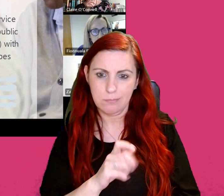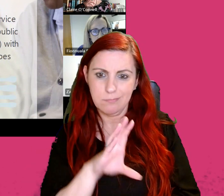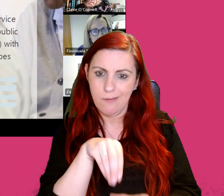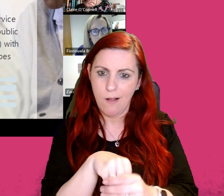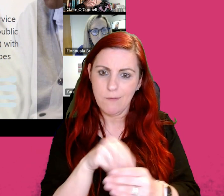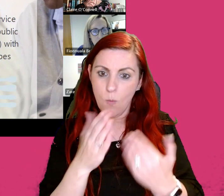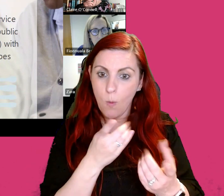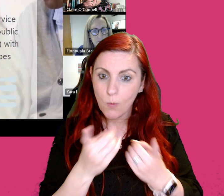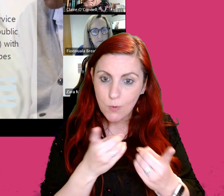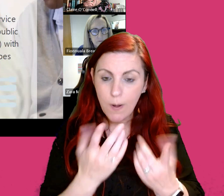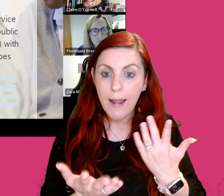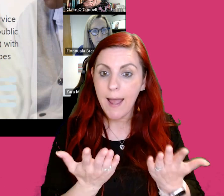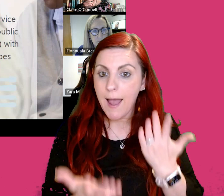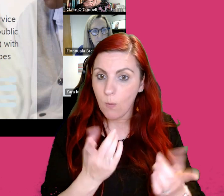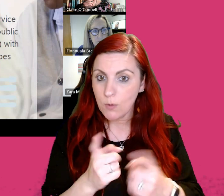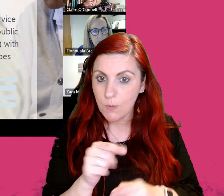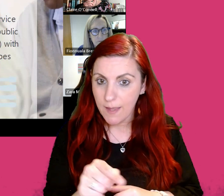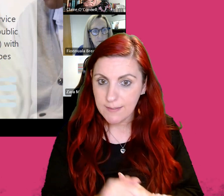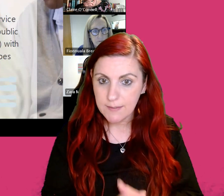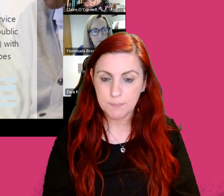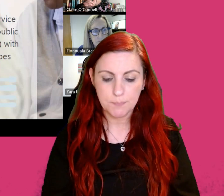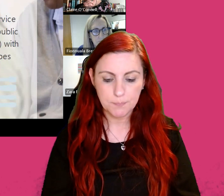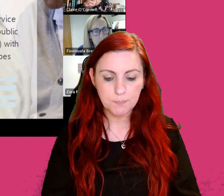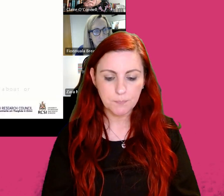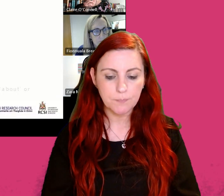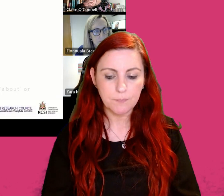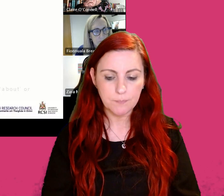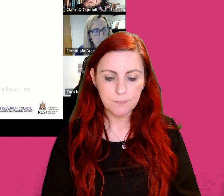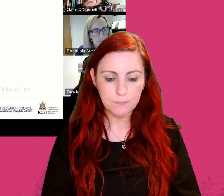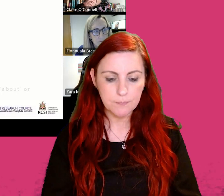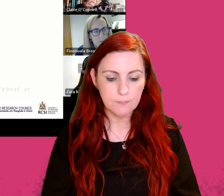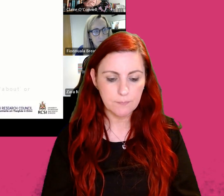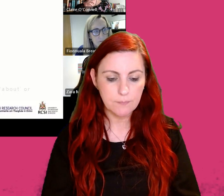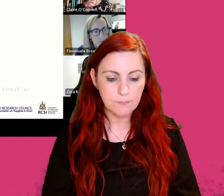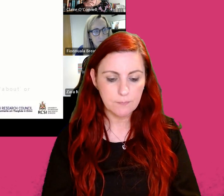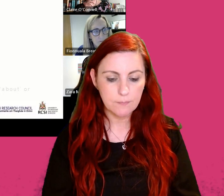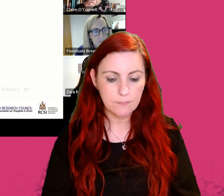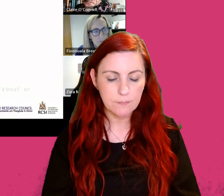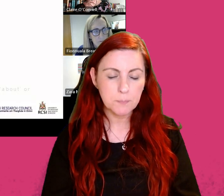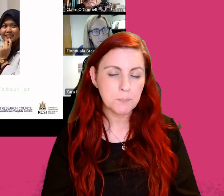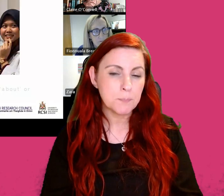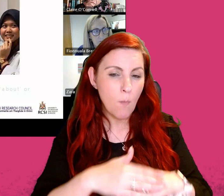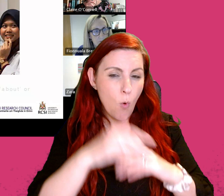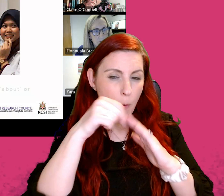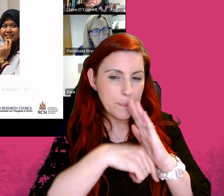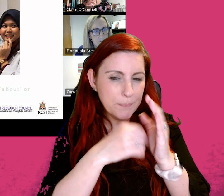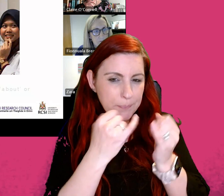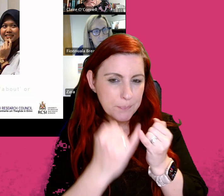it so just to kind of break that down a little bit further um particularly people are doing